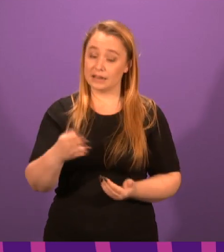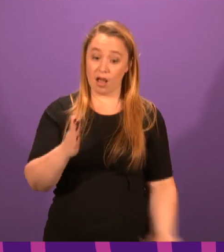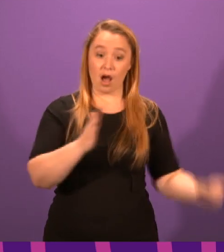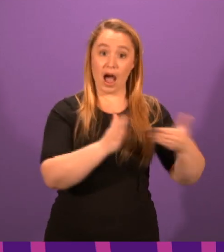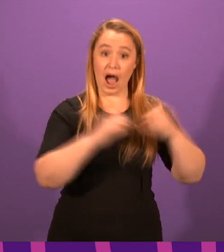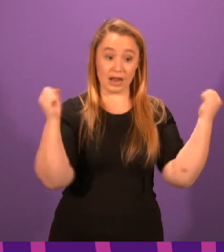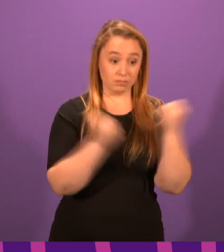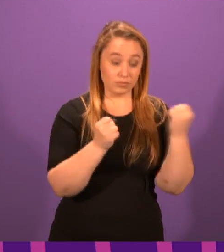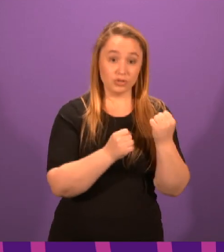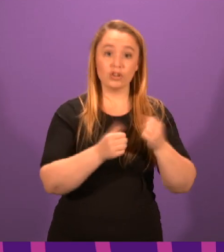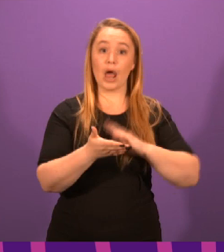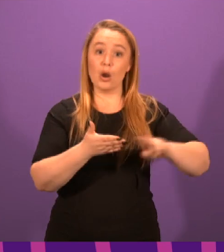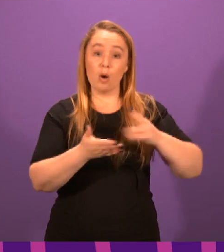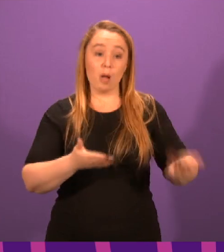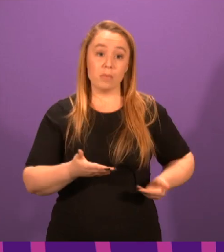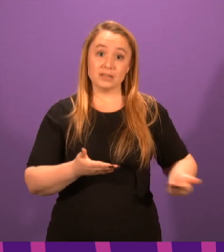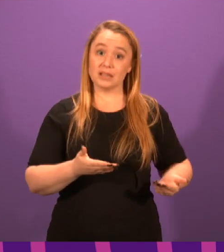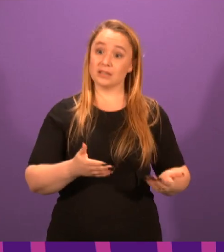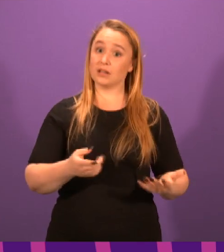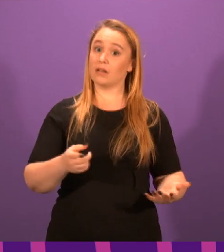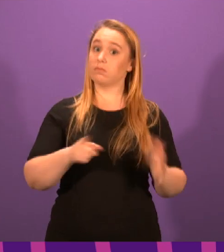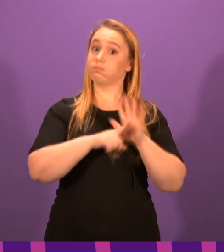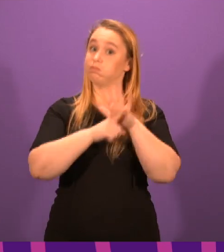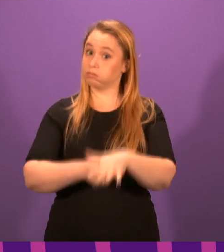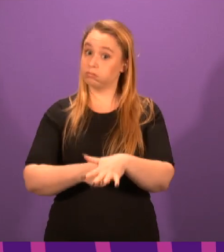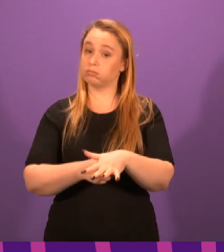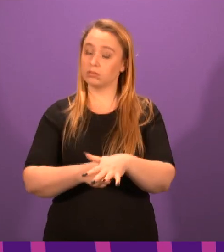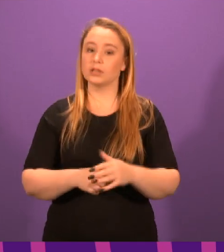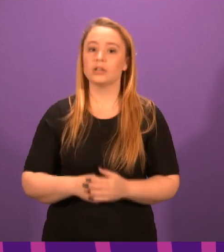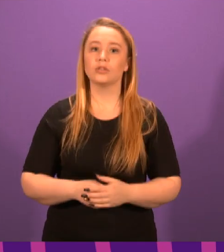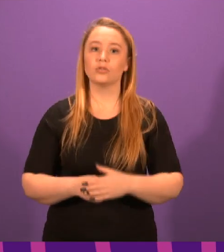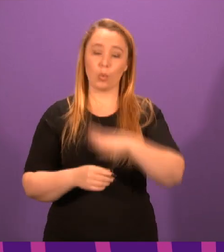normal business. The cabinet secretary knows that, in the summer, health boards raised